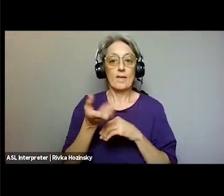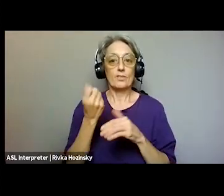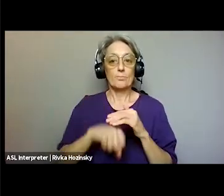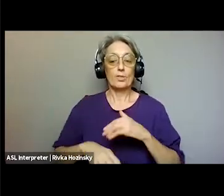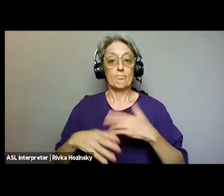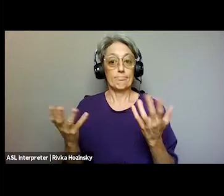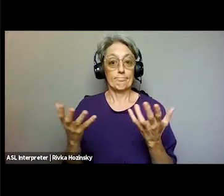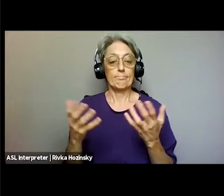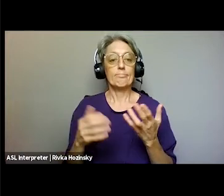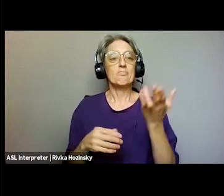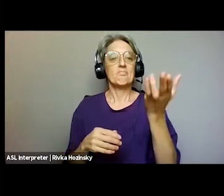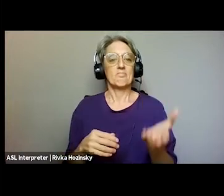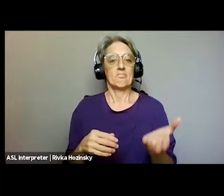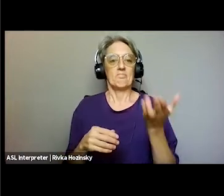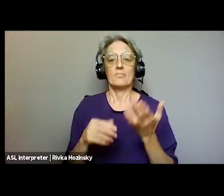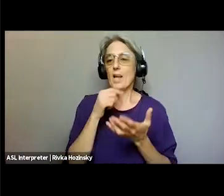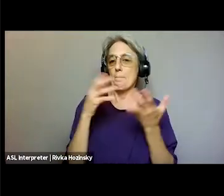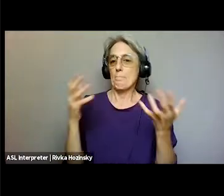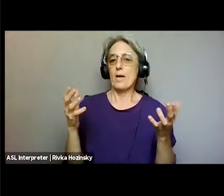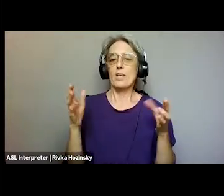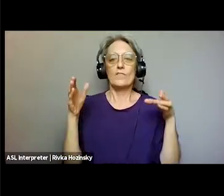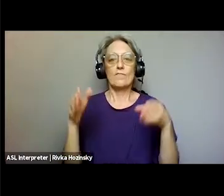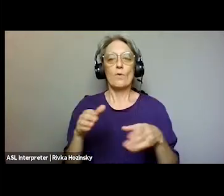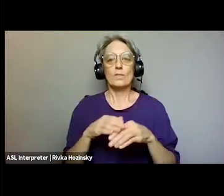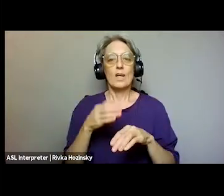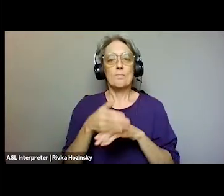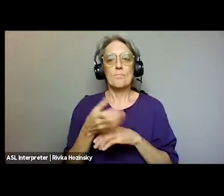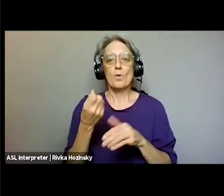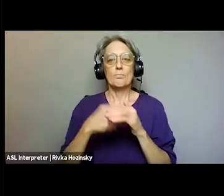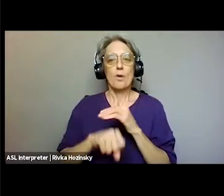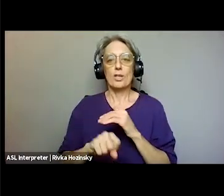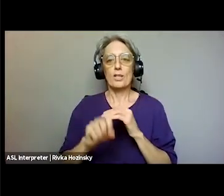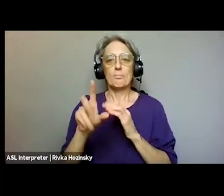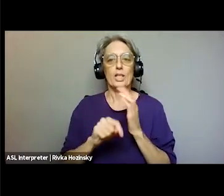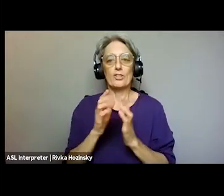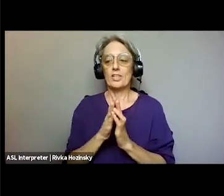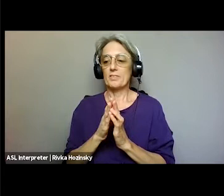there really isn't as much focus on the postpartum period as there has been for pregnancy-related